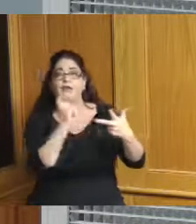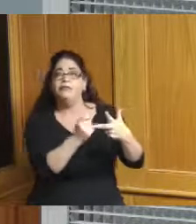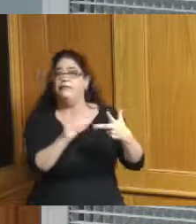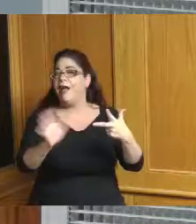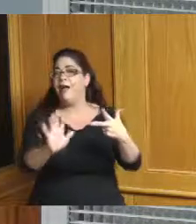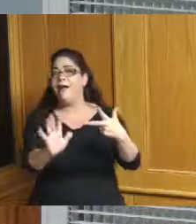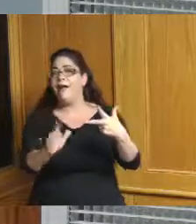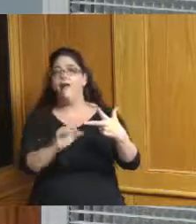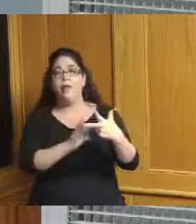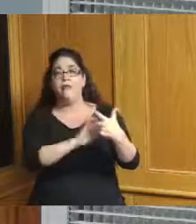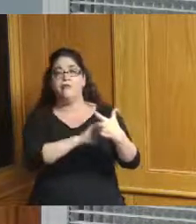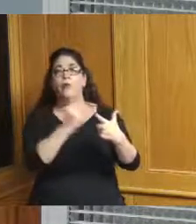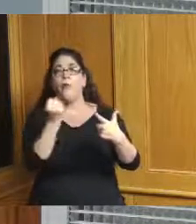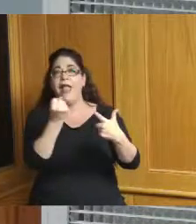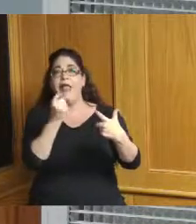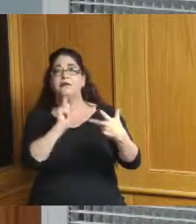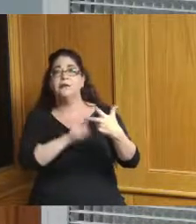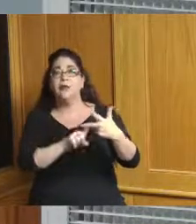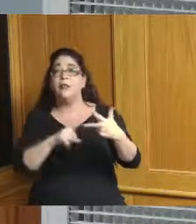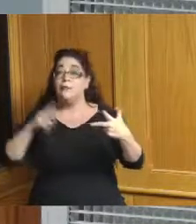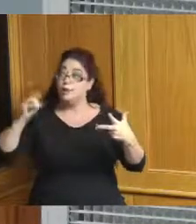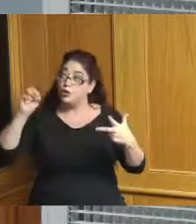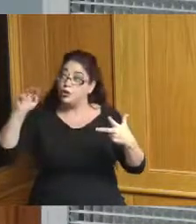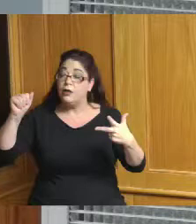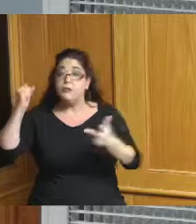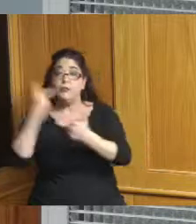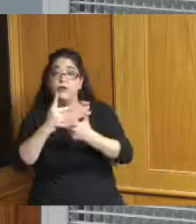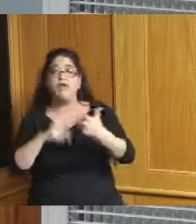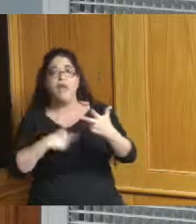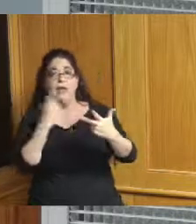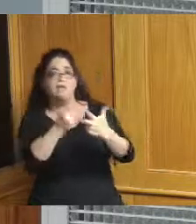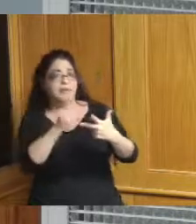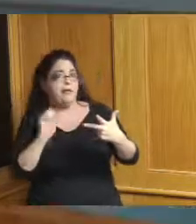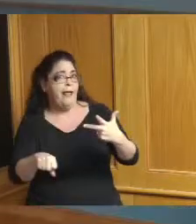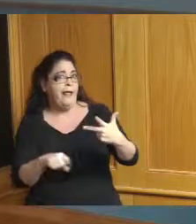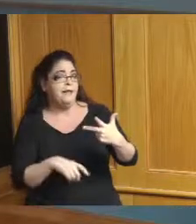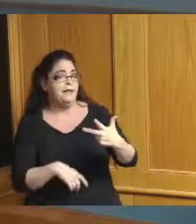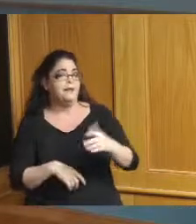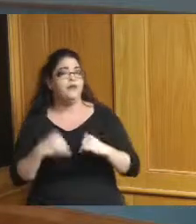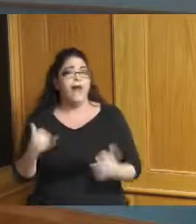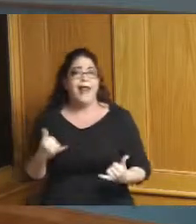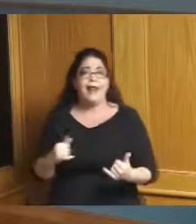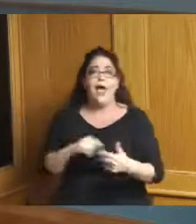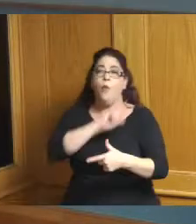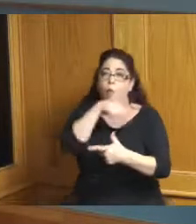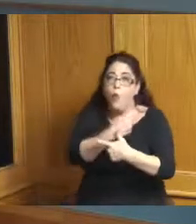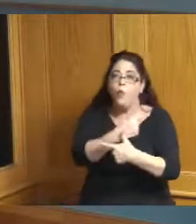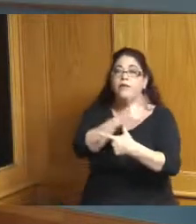but generally that is not the norm okay thank you thank you once again thank you so much for